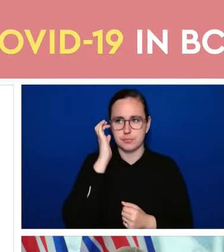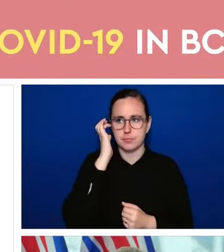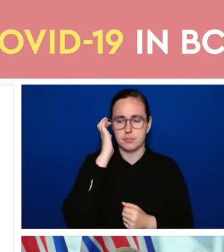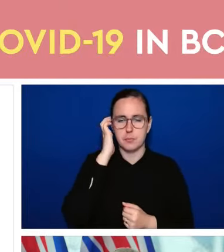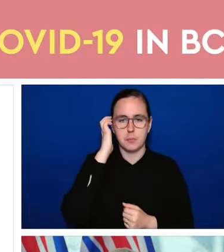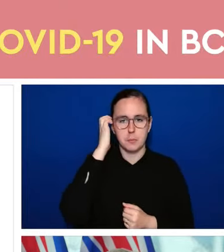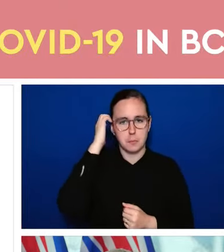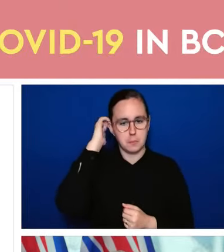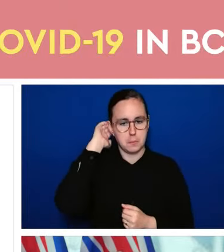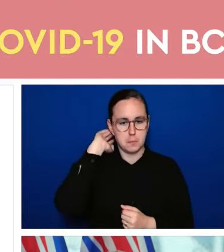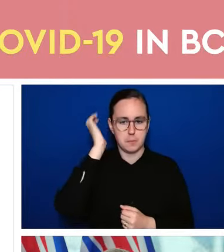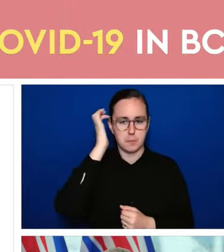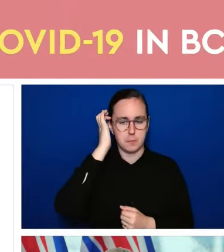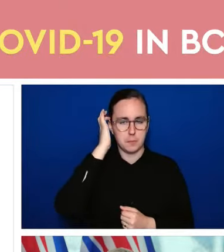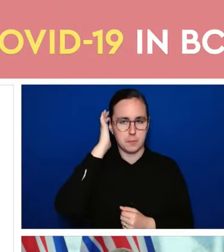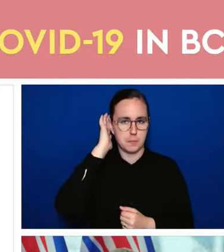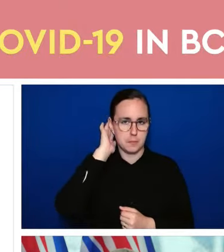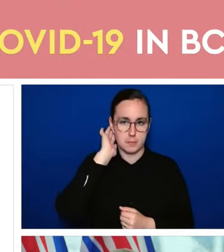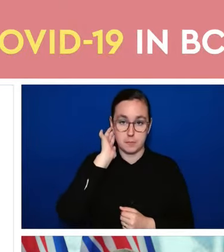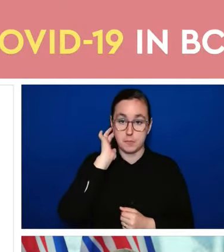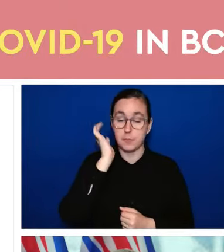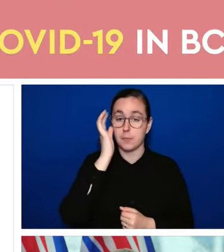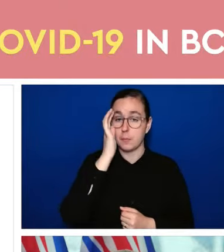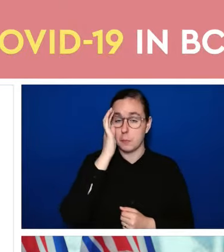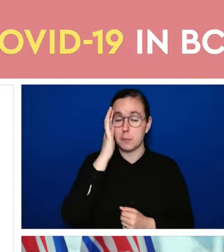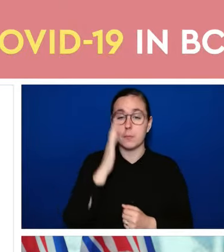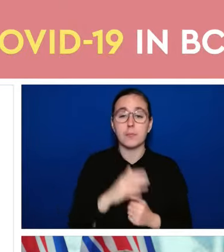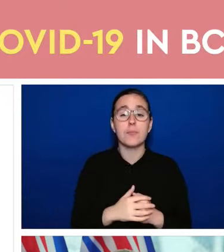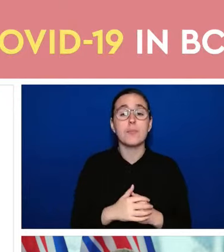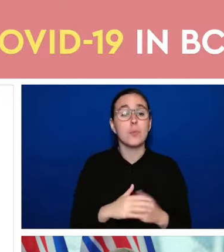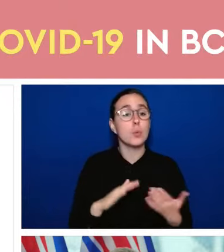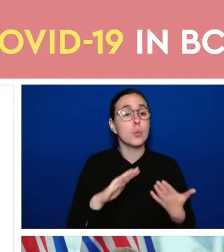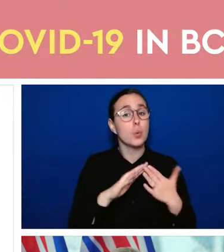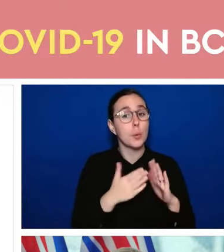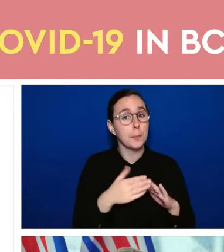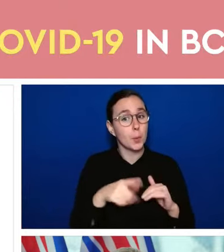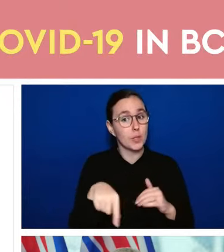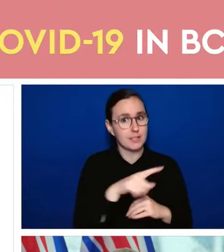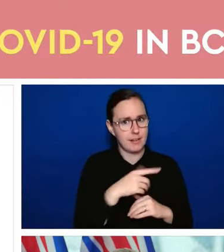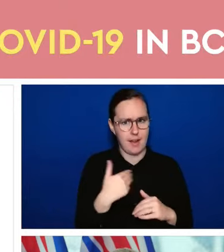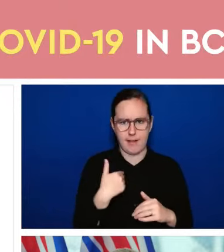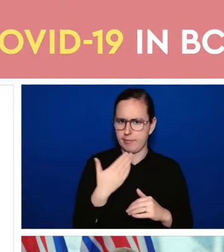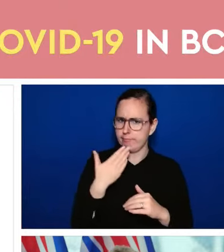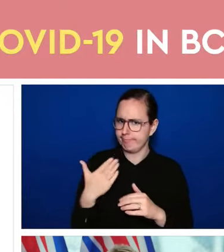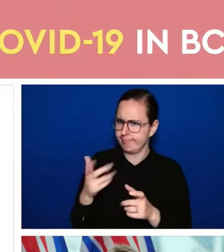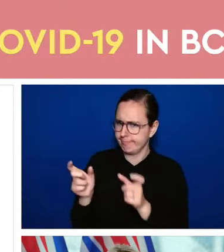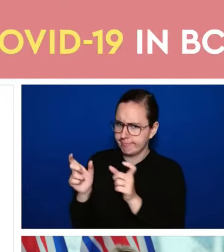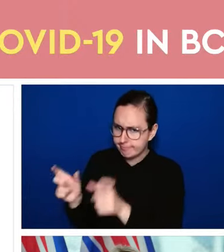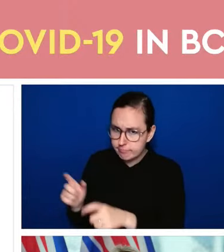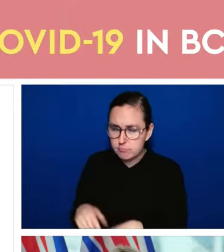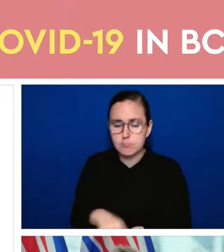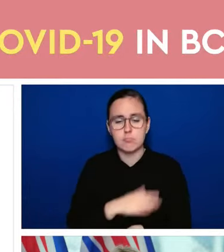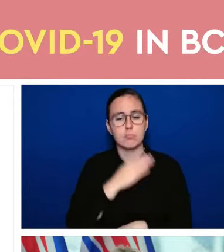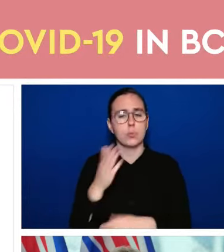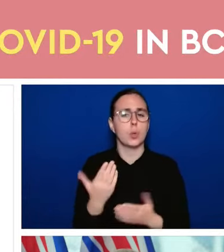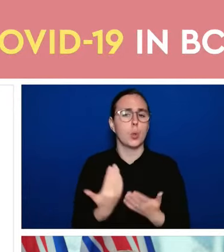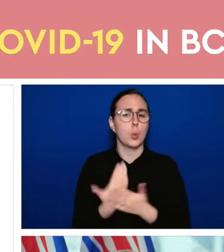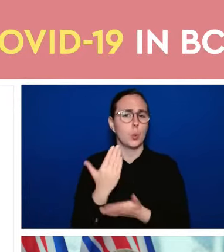immunity and recovery treatments. The majority of people who avoid accident